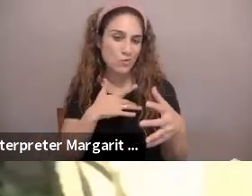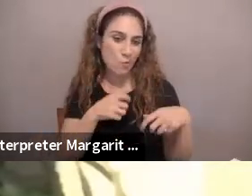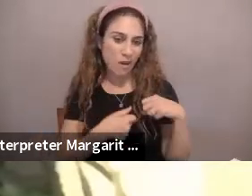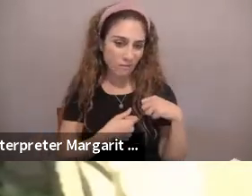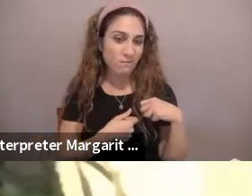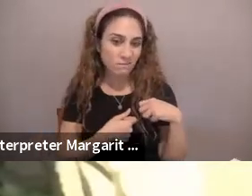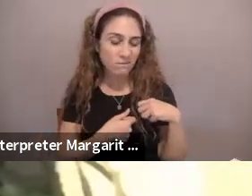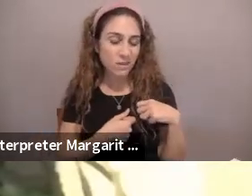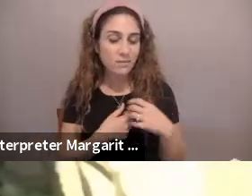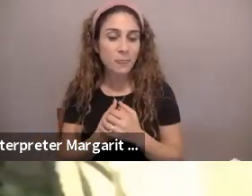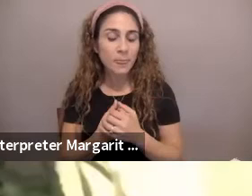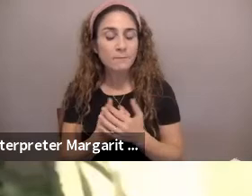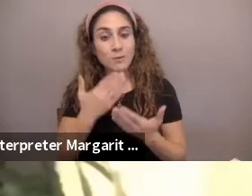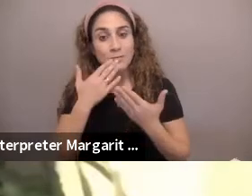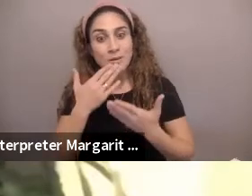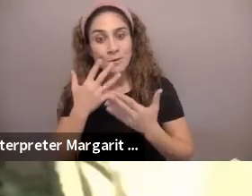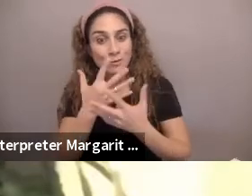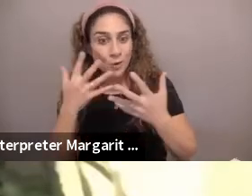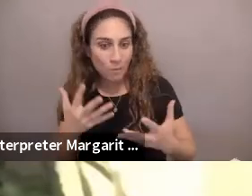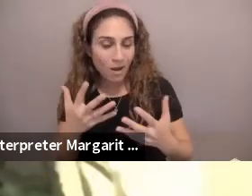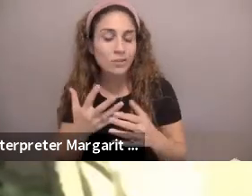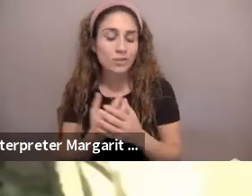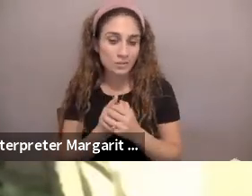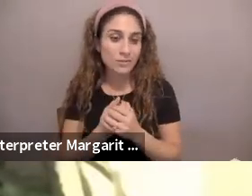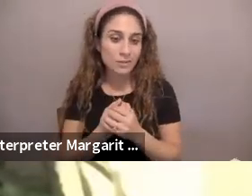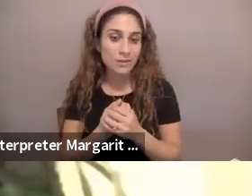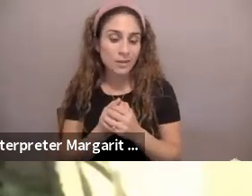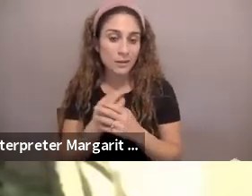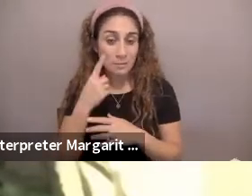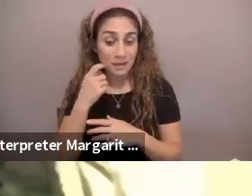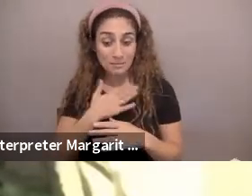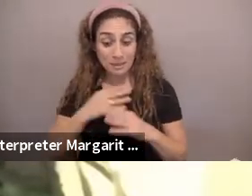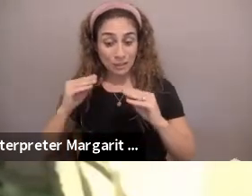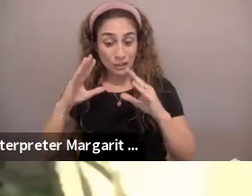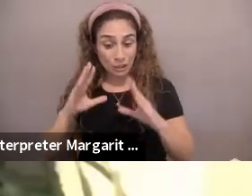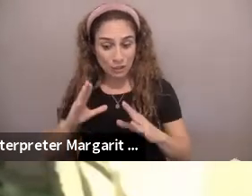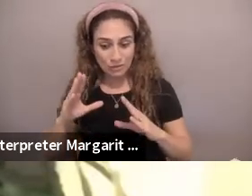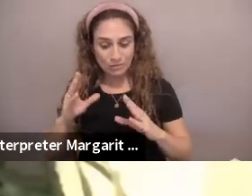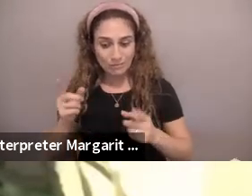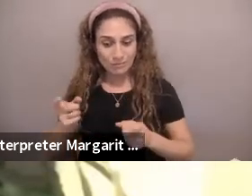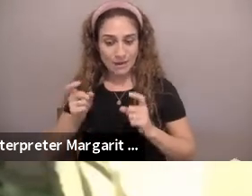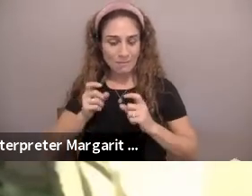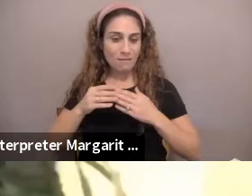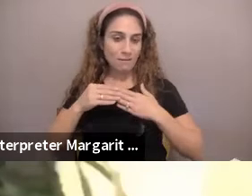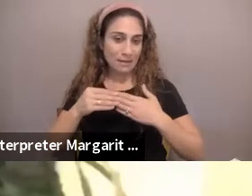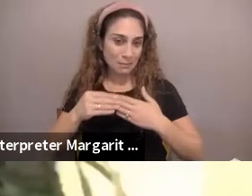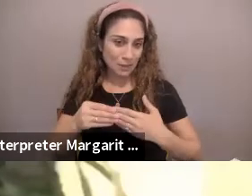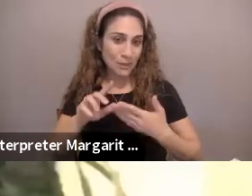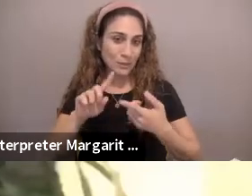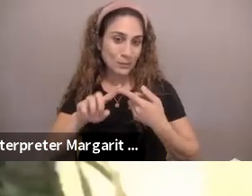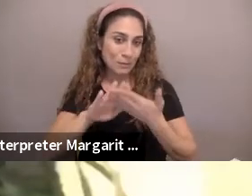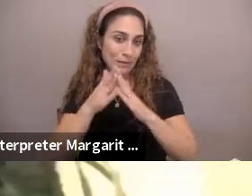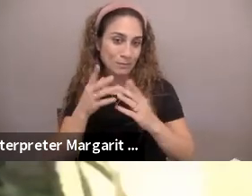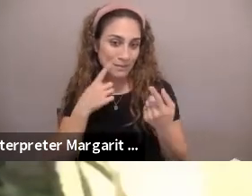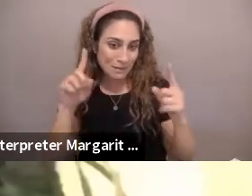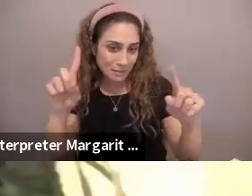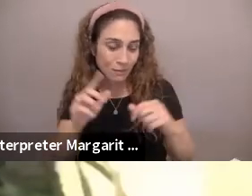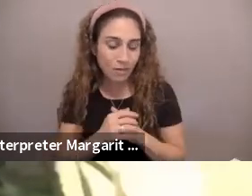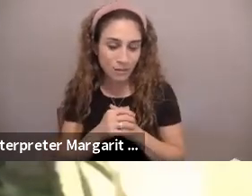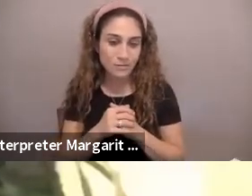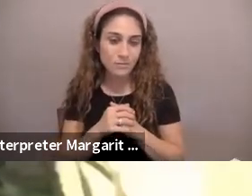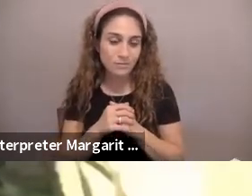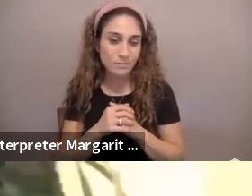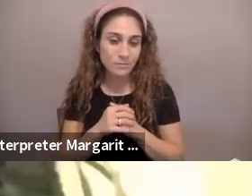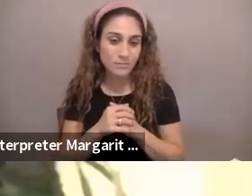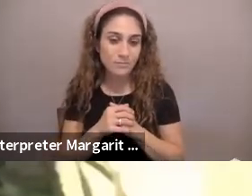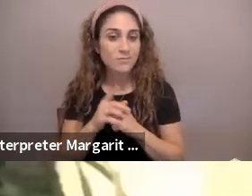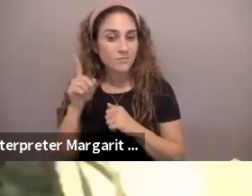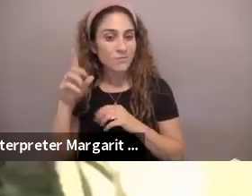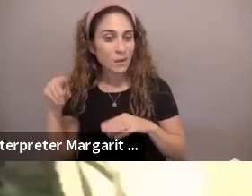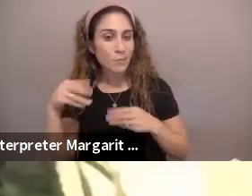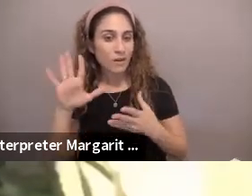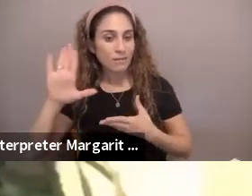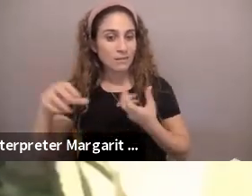Especially to my ICP instructor who gave me the flexibility to achieve successfully the learnings to the index card time and who provide his support in kindness.